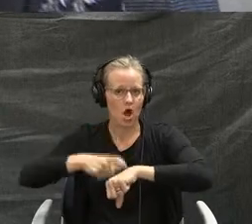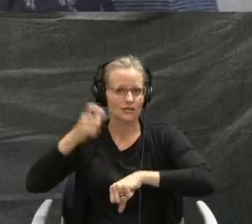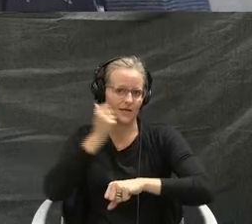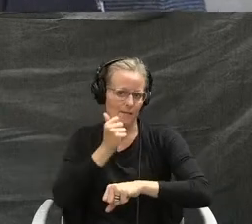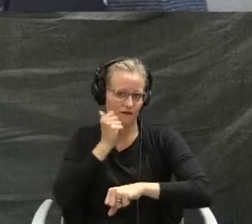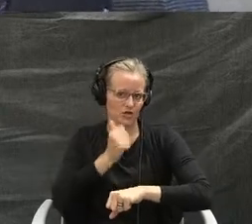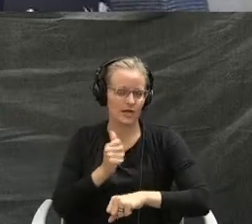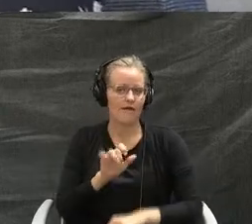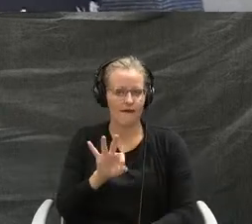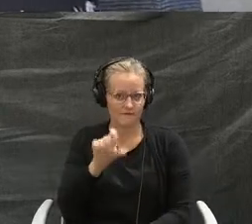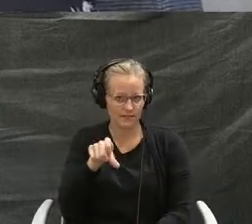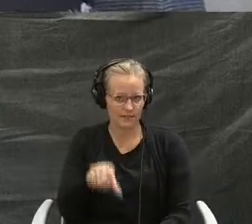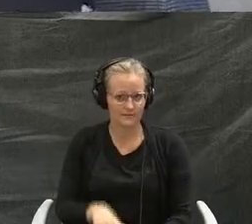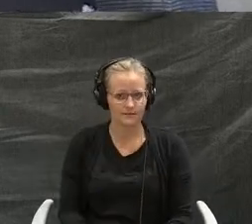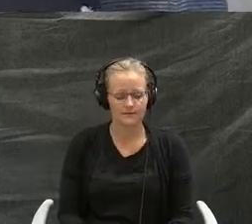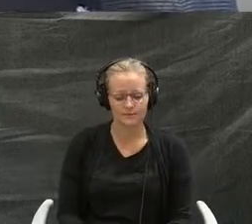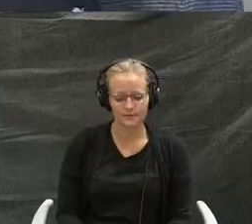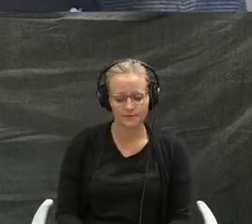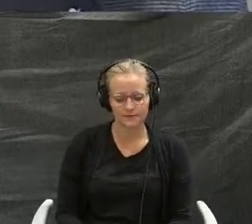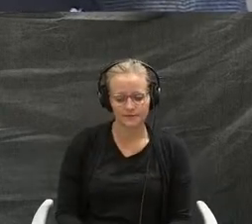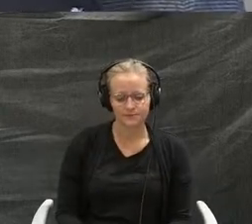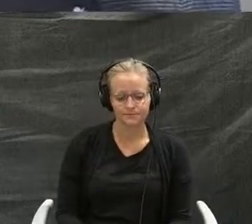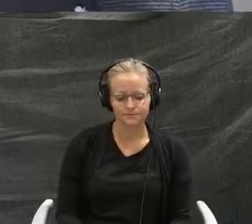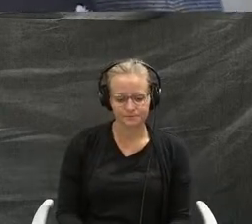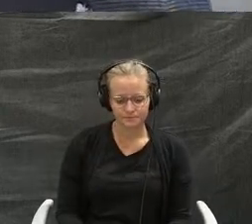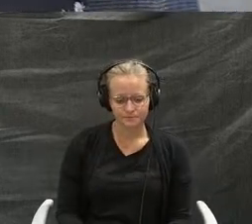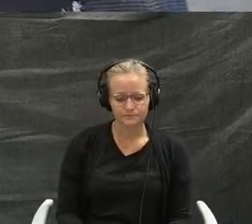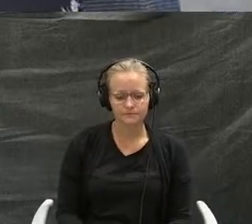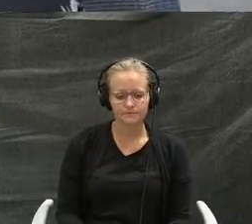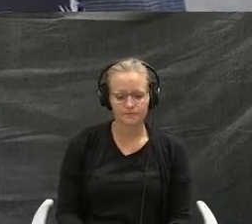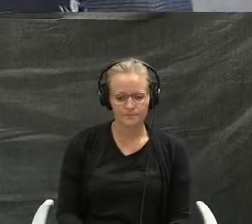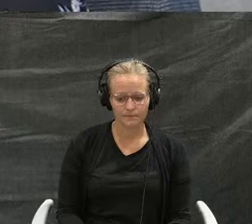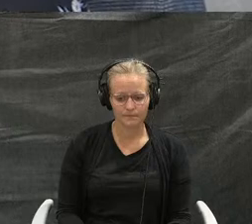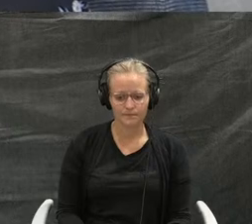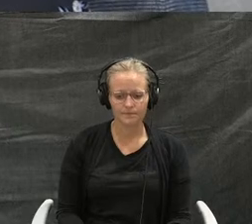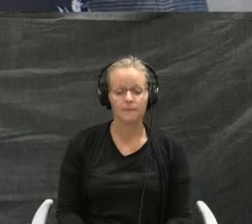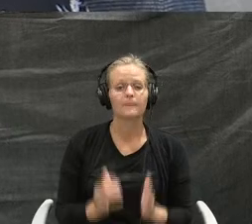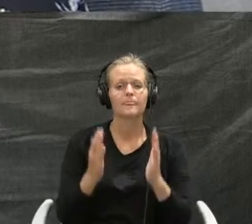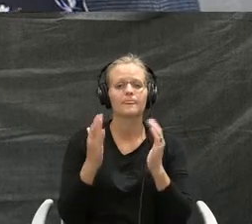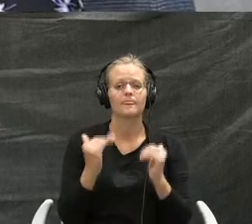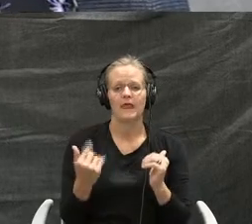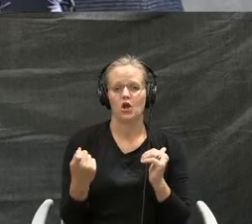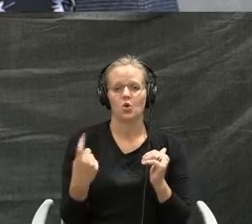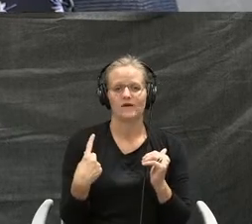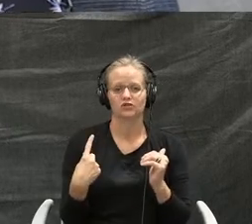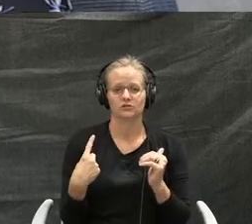A question from. I the first name is cut off, last name is Mccue.